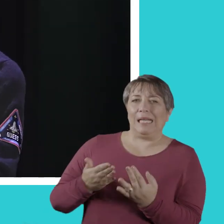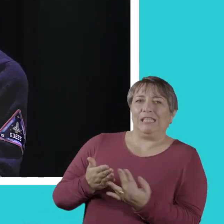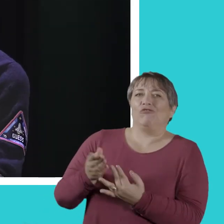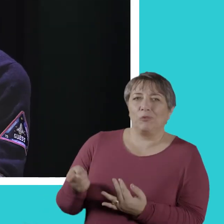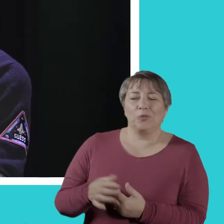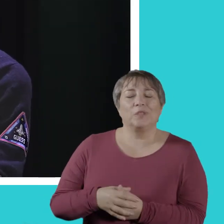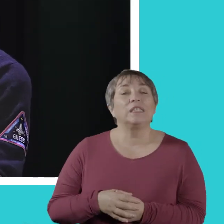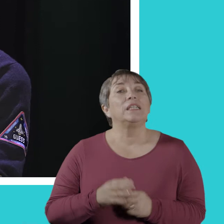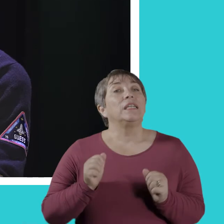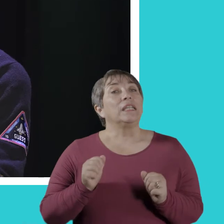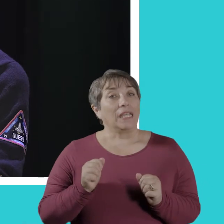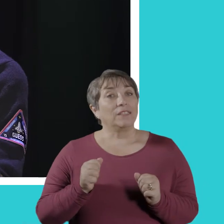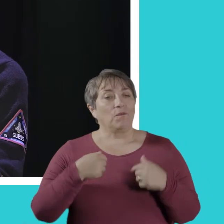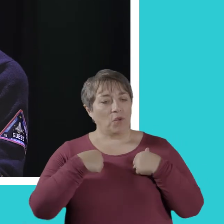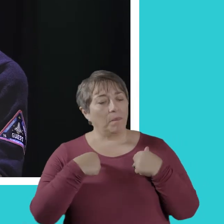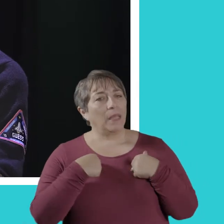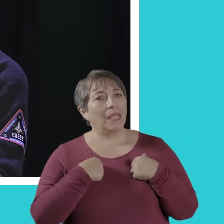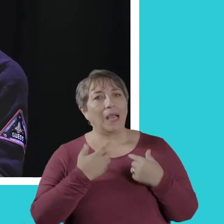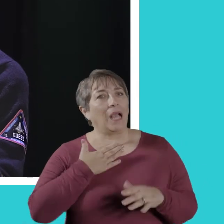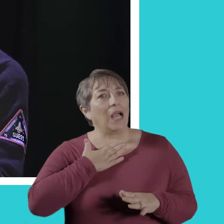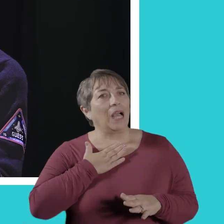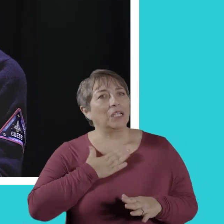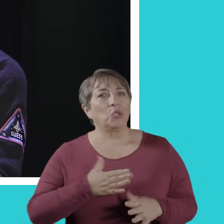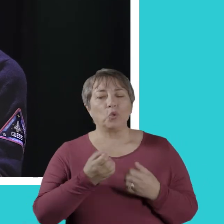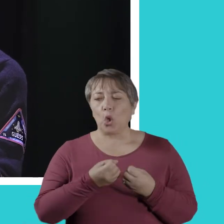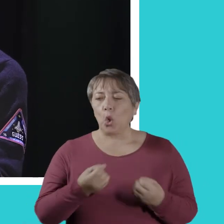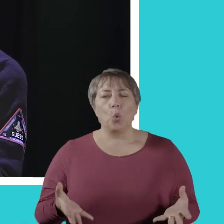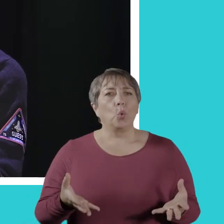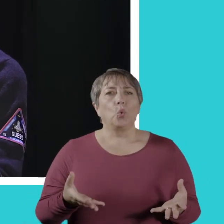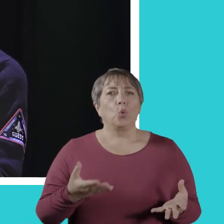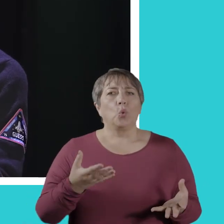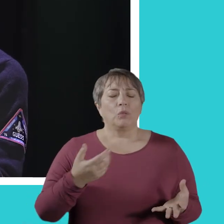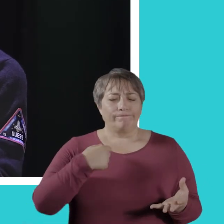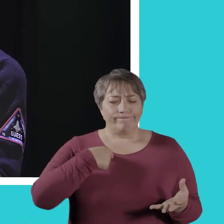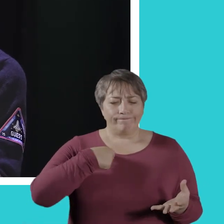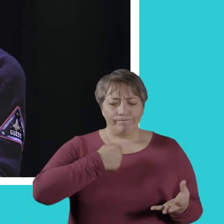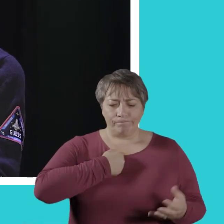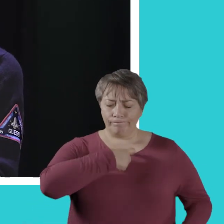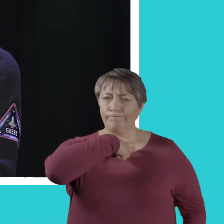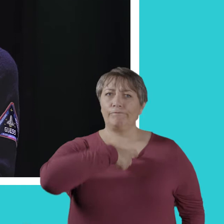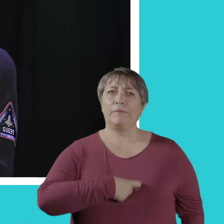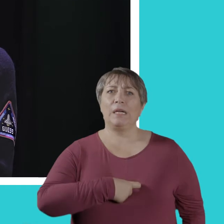So yeah for me it's I don't want to lose the man that I am because I'm the same Jonas I was when